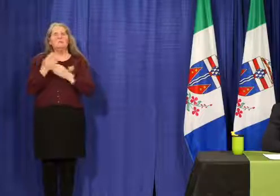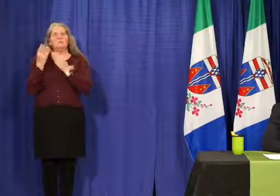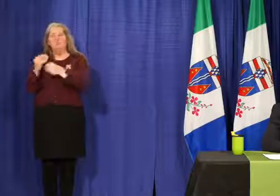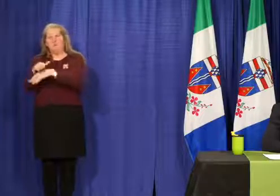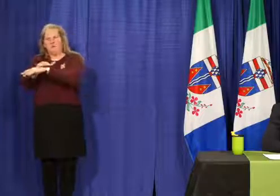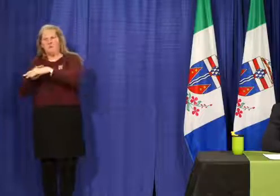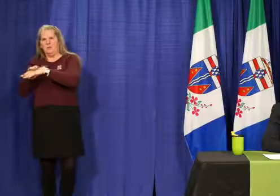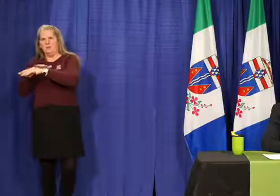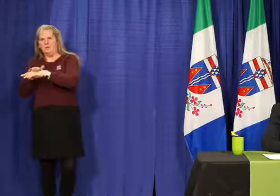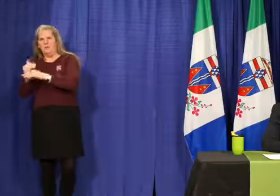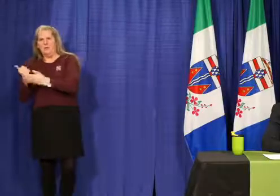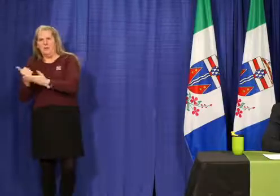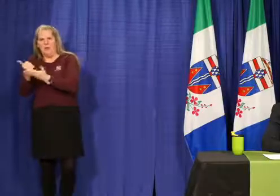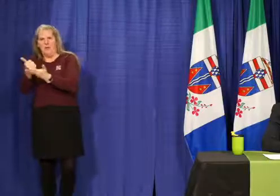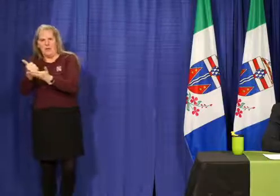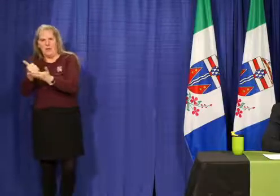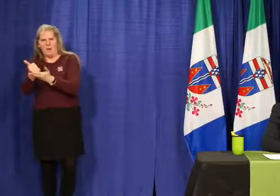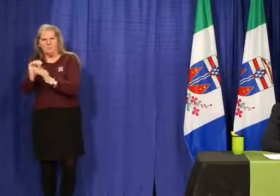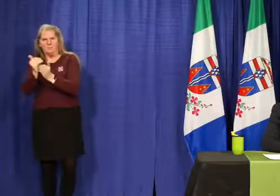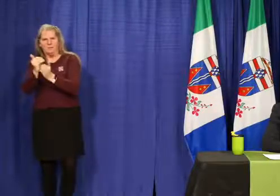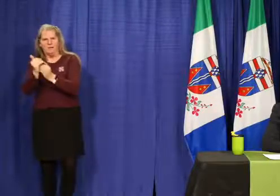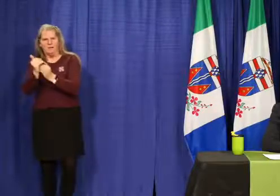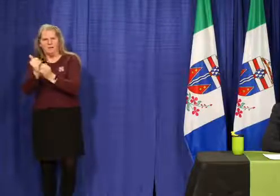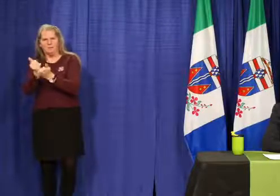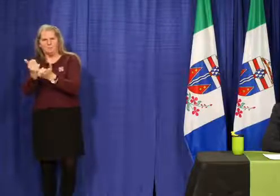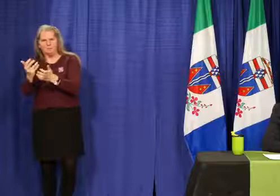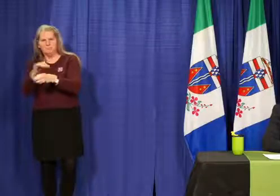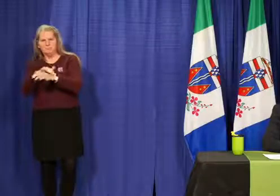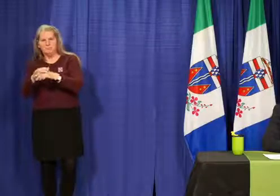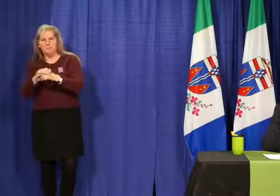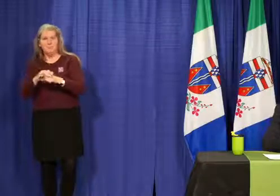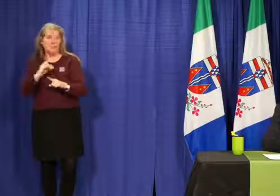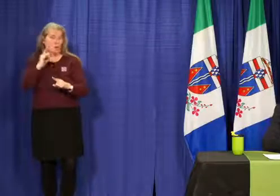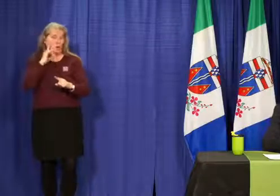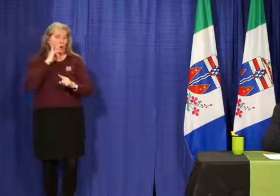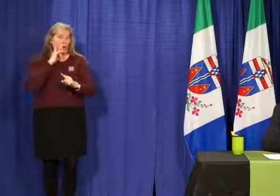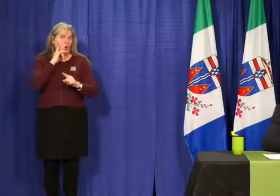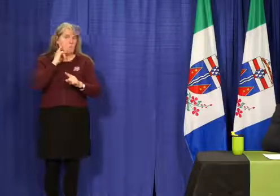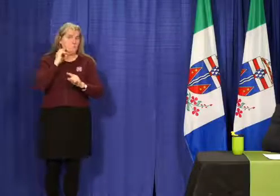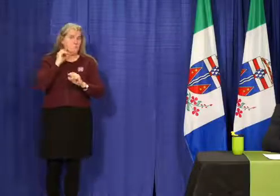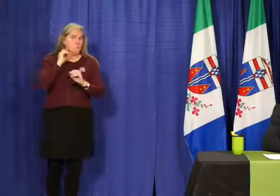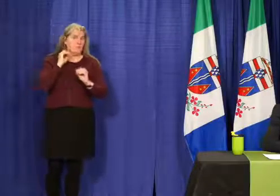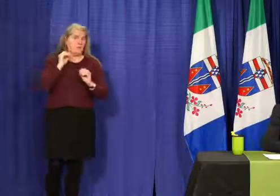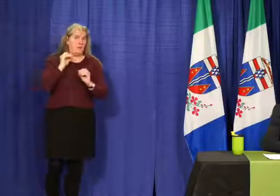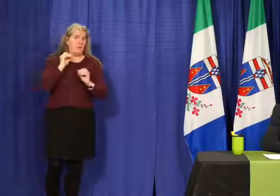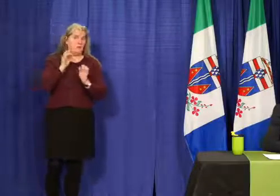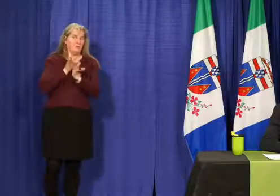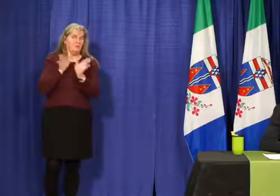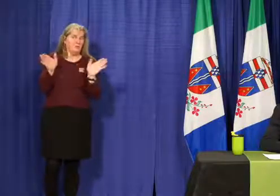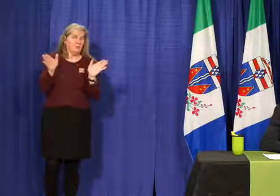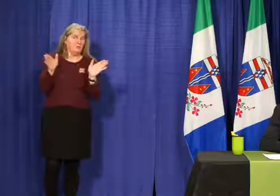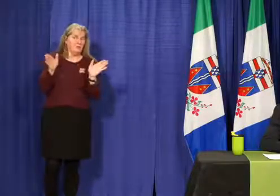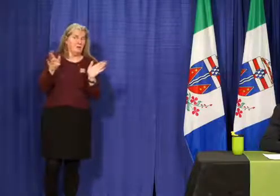moisturizing skin cream of course is a good way to prevent that from happening. I have not heard of anything sort of from a collective or